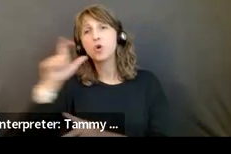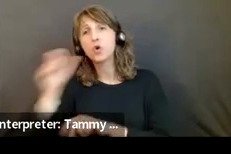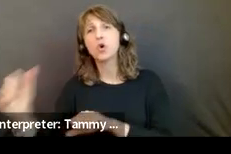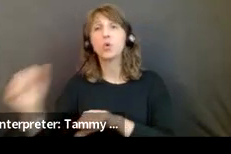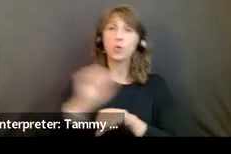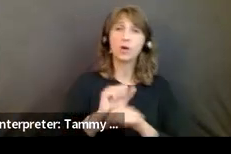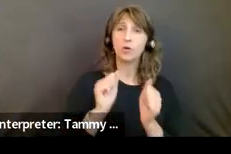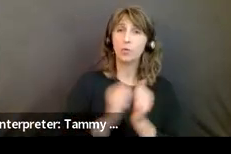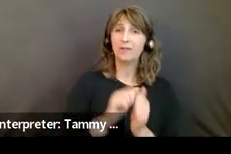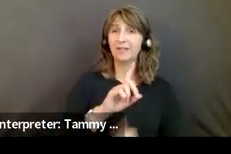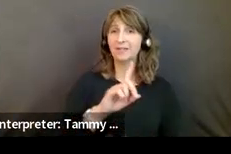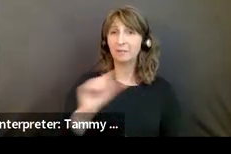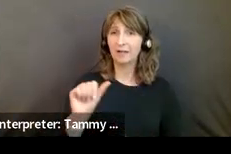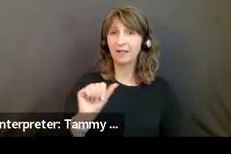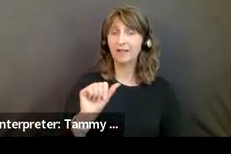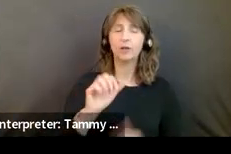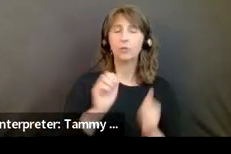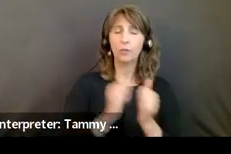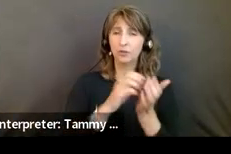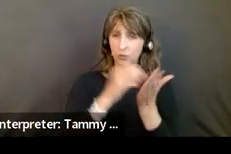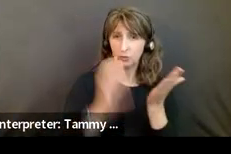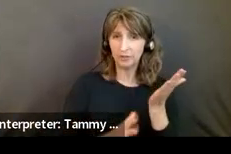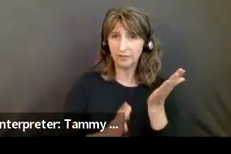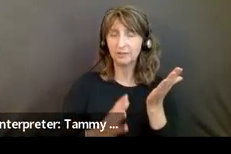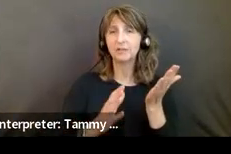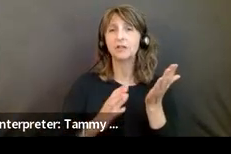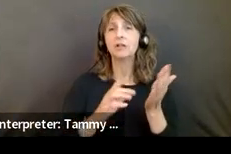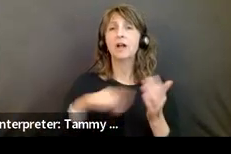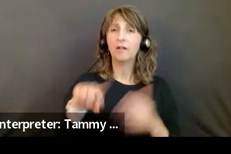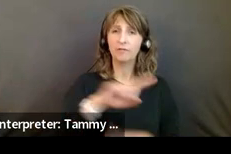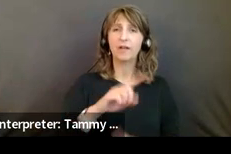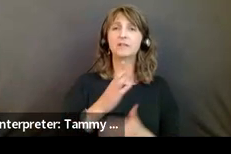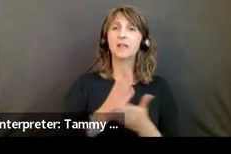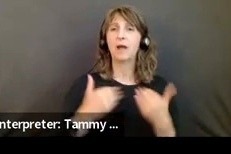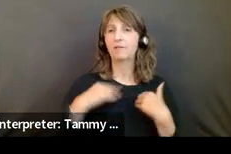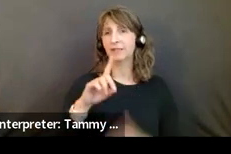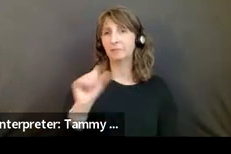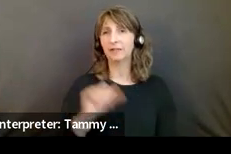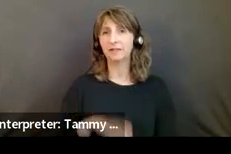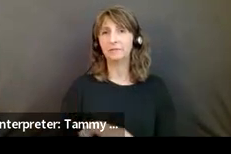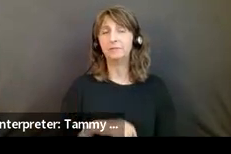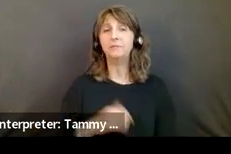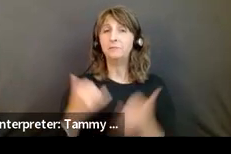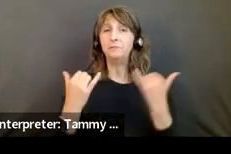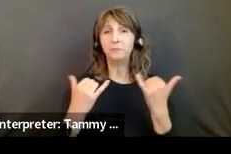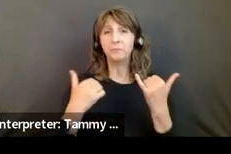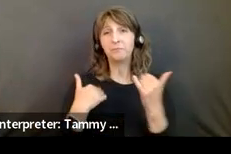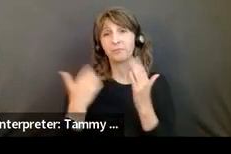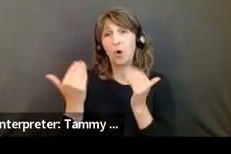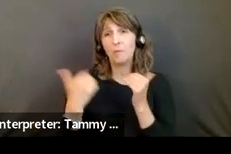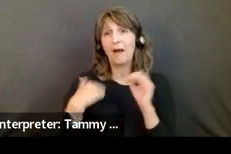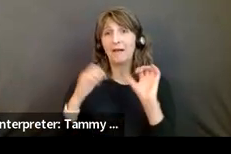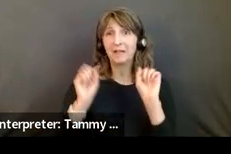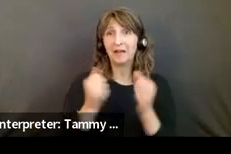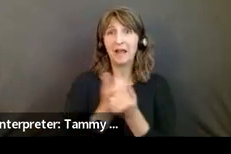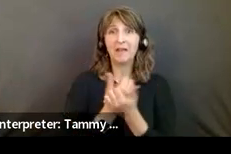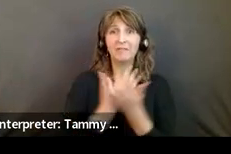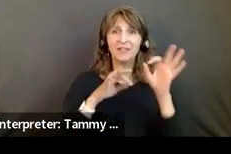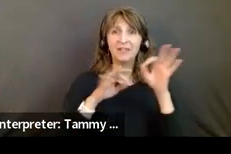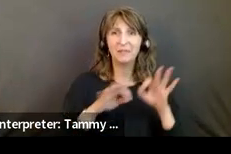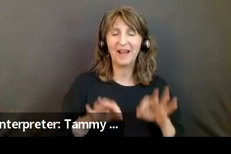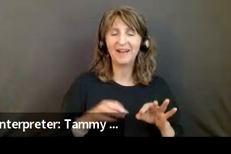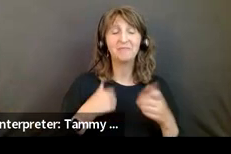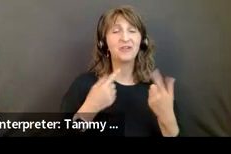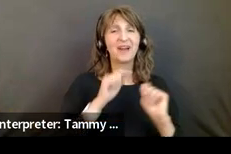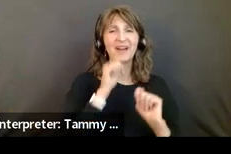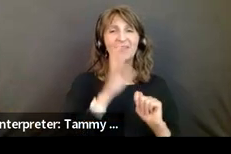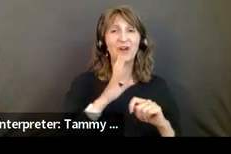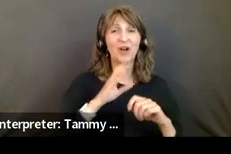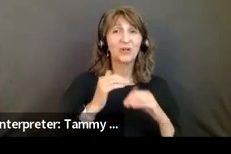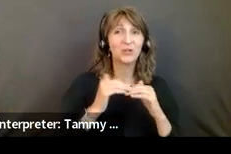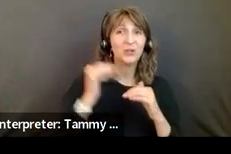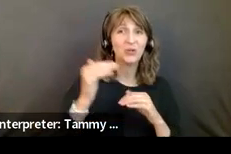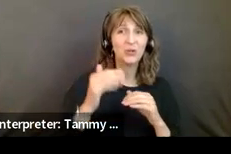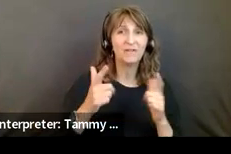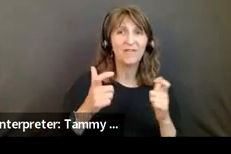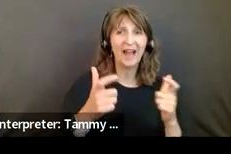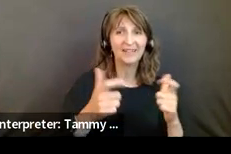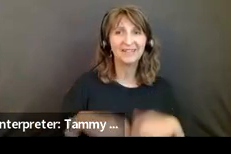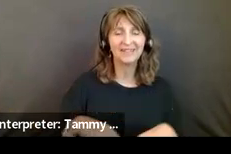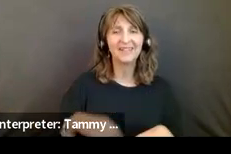So I'm just going to go right in and I hope that I'm able to get all this information in in a timely manner and not talk too fast because I in true Louisiana fashion, I tend to talk really, really bad.